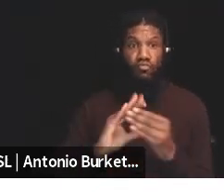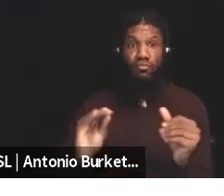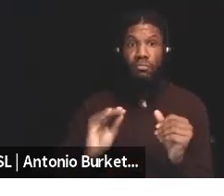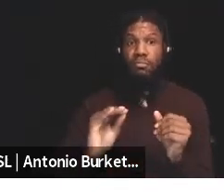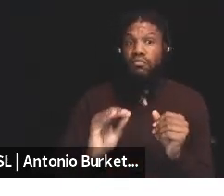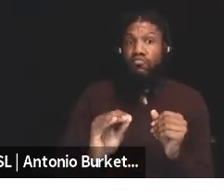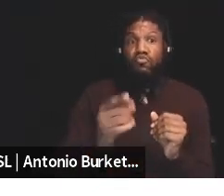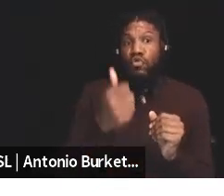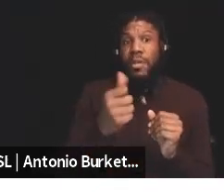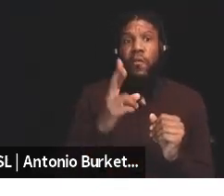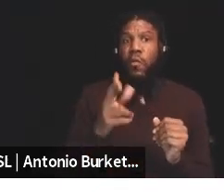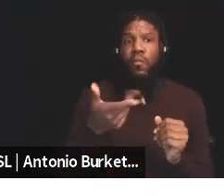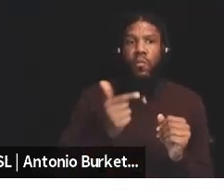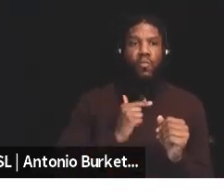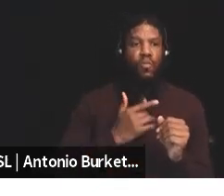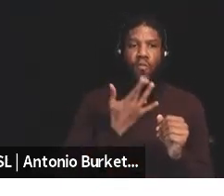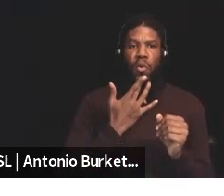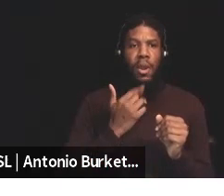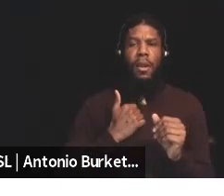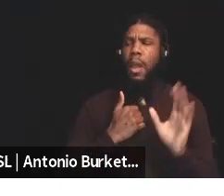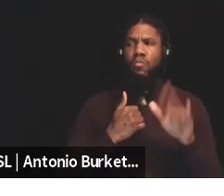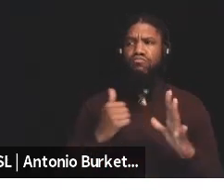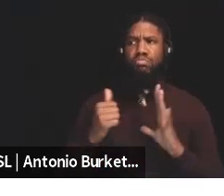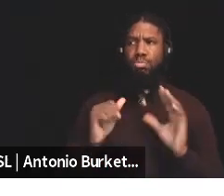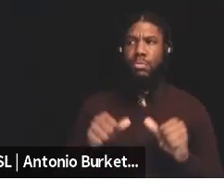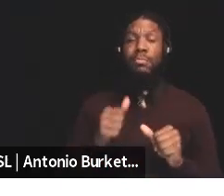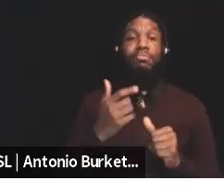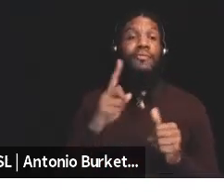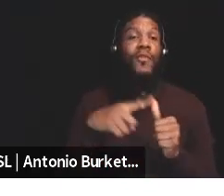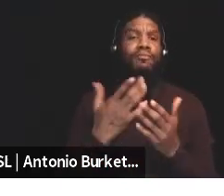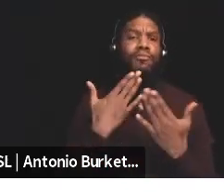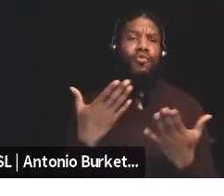[Megan, attendee] No, I'm happy to do it. First of all, thank you ladies. This was a wonderful panel.